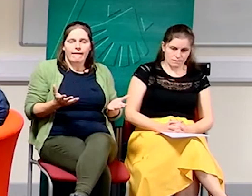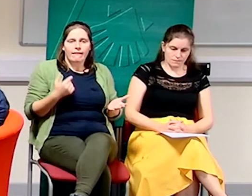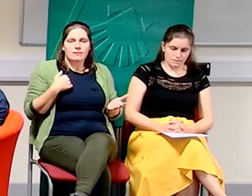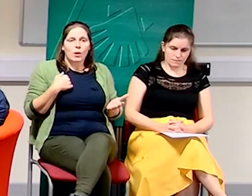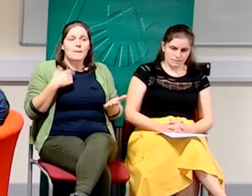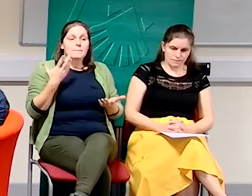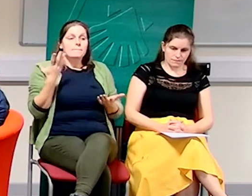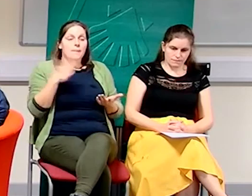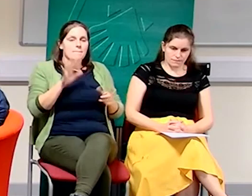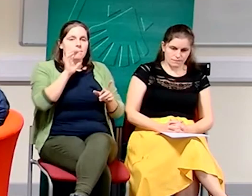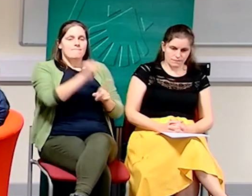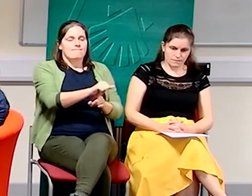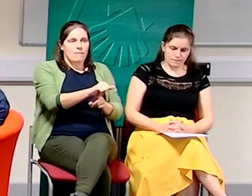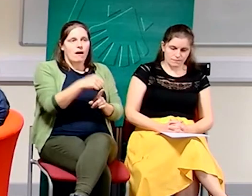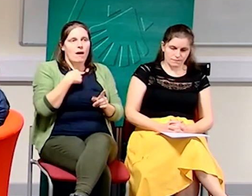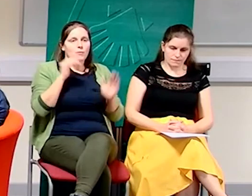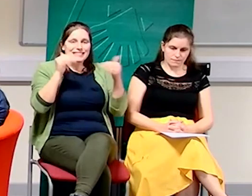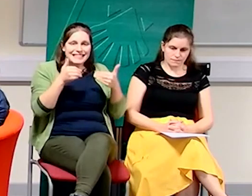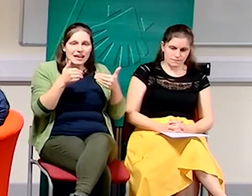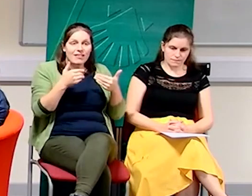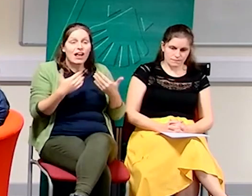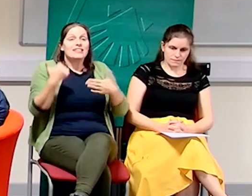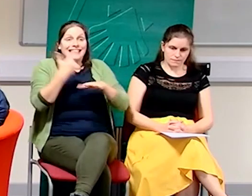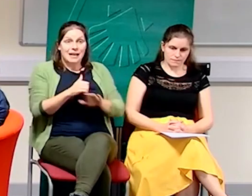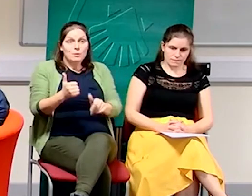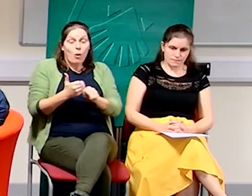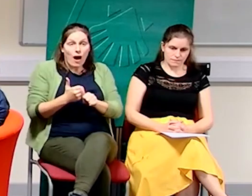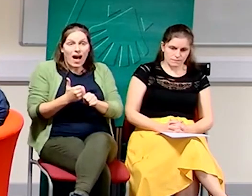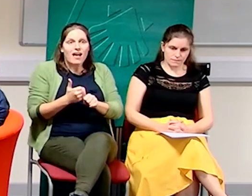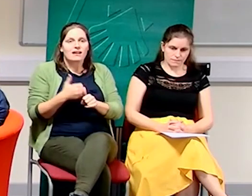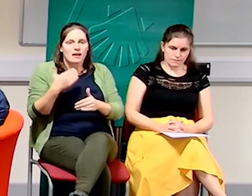it was still a struggle to get in place um I was really lucky to have to help with my parents with